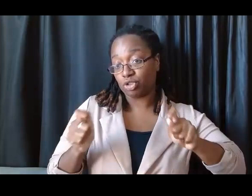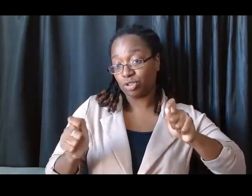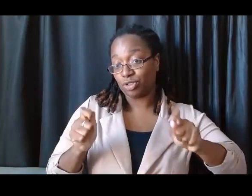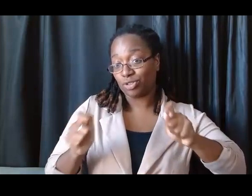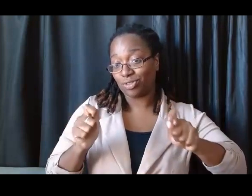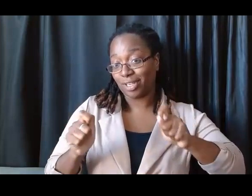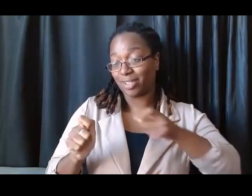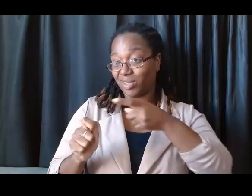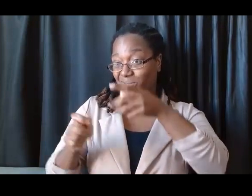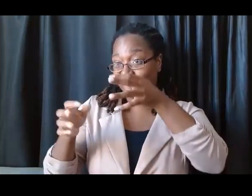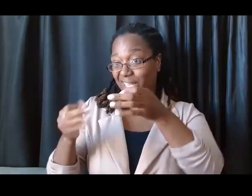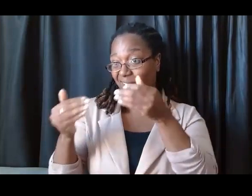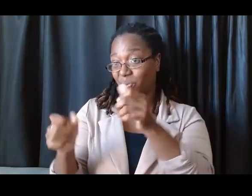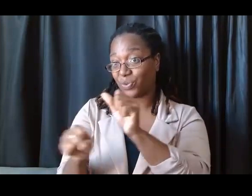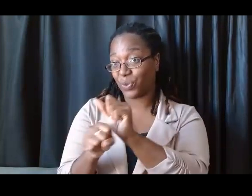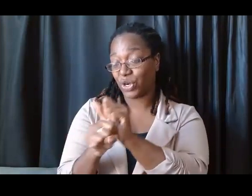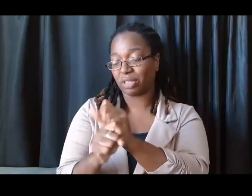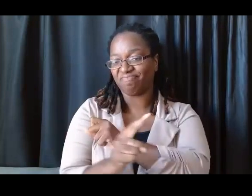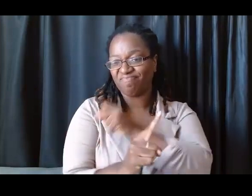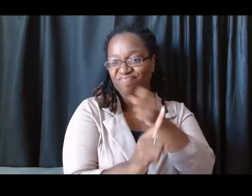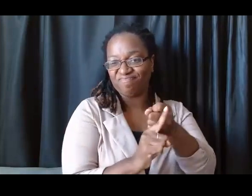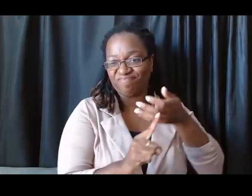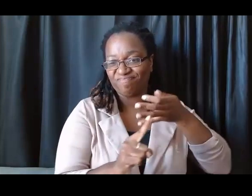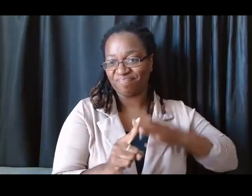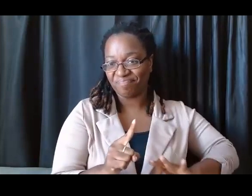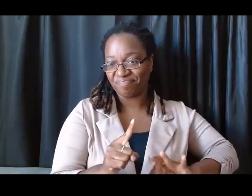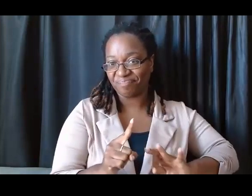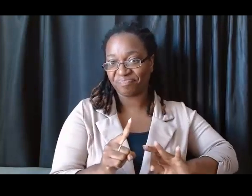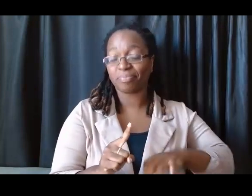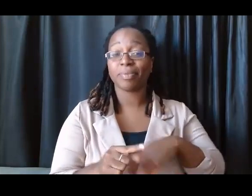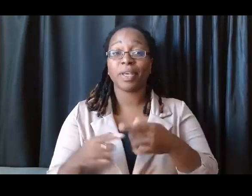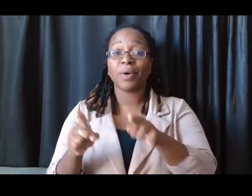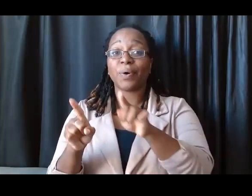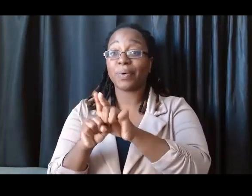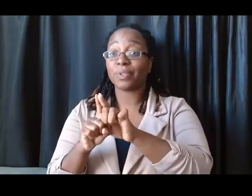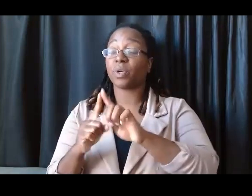and also the details for how to report the benefit agencies when working.